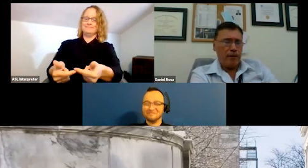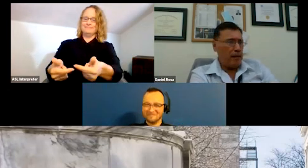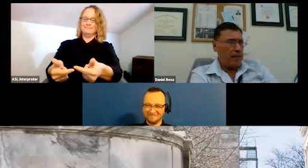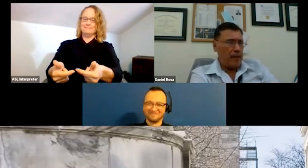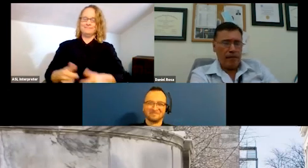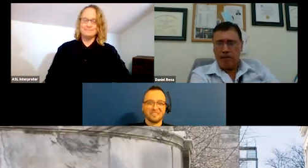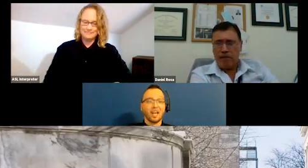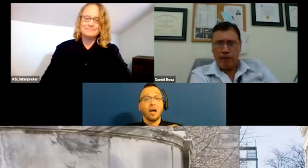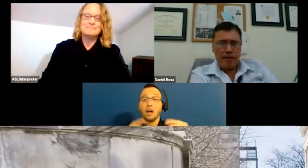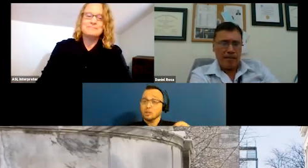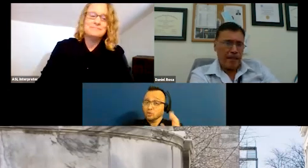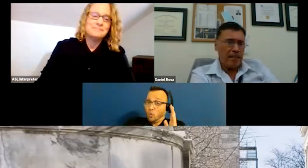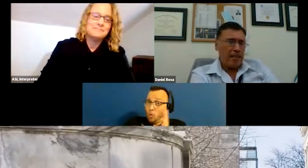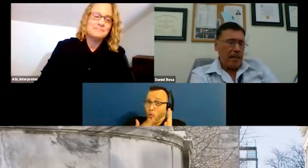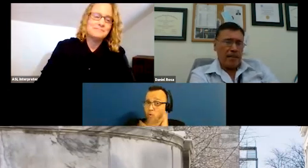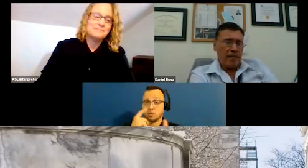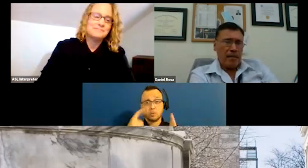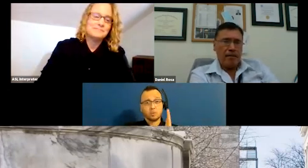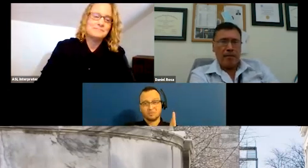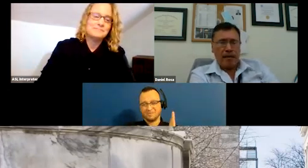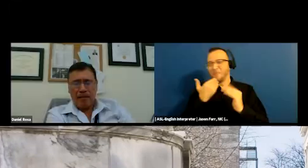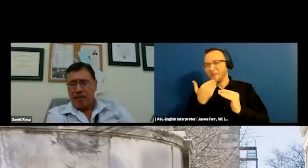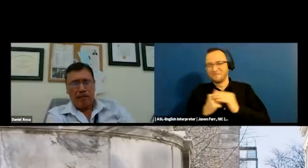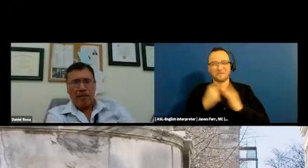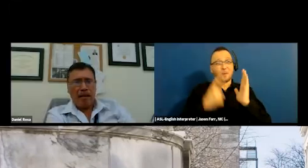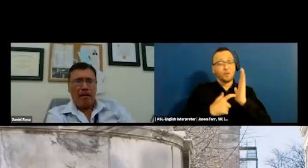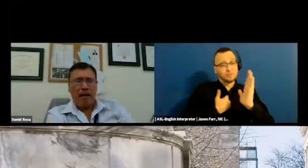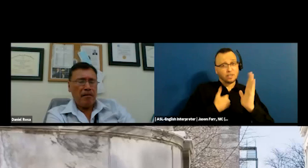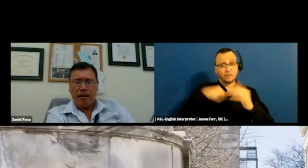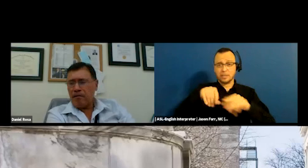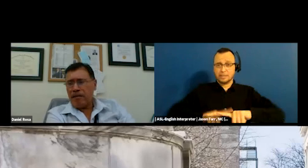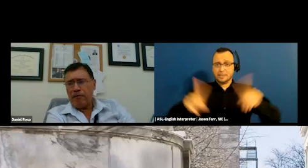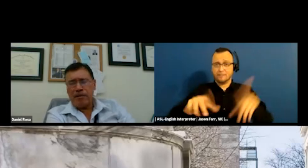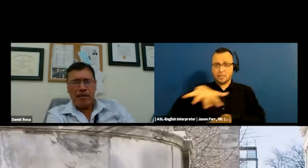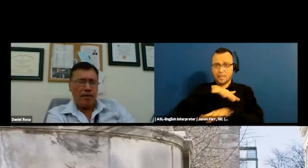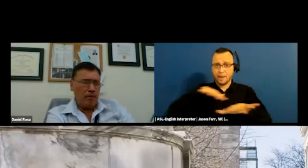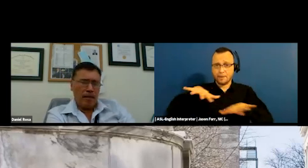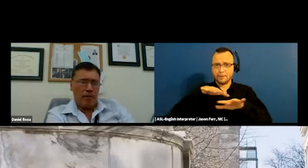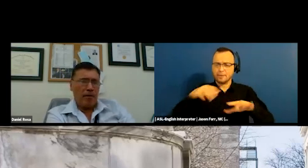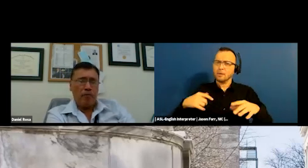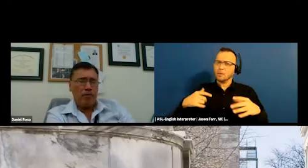and many of them succumbed to the very violent ends. So, next slide, please.